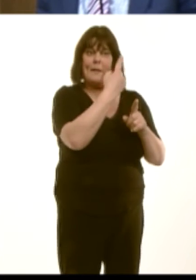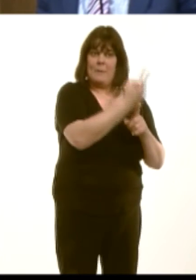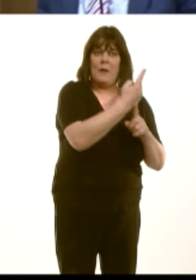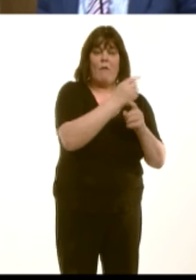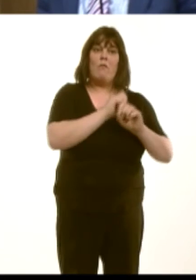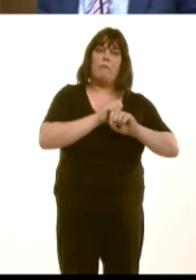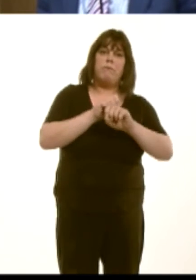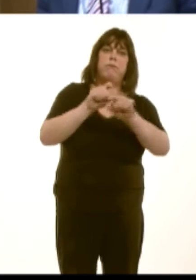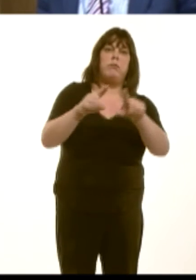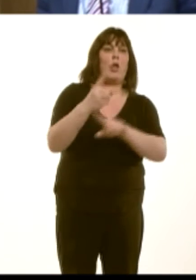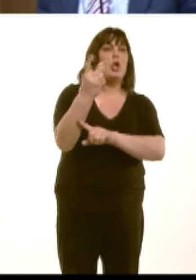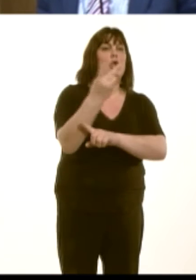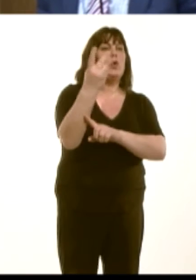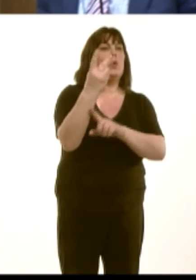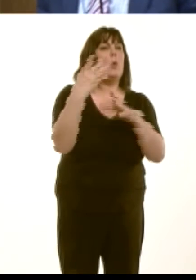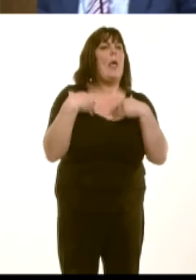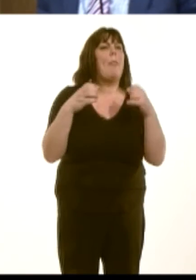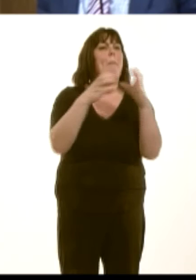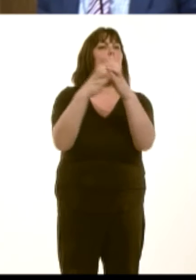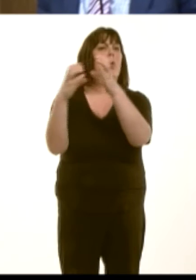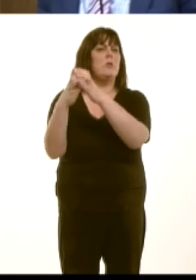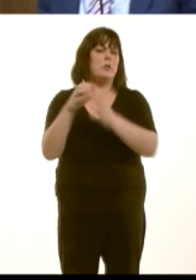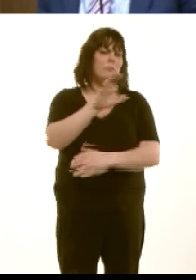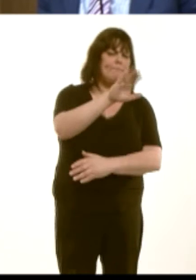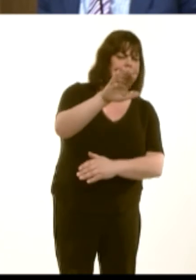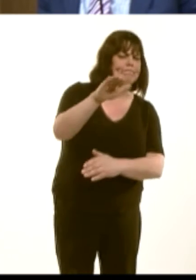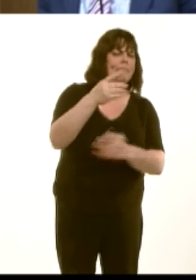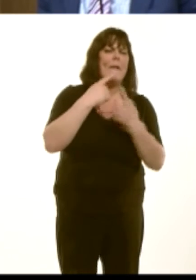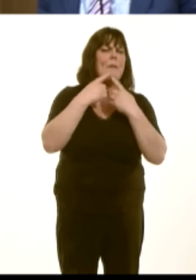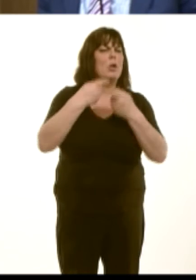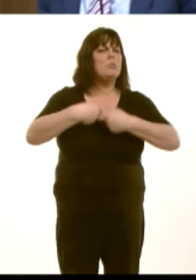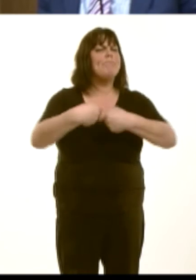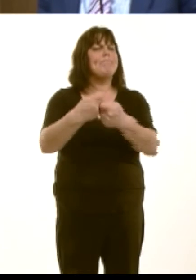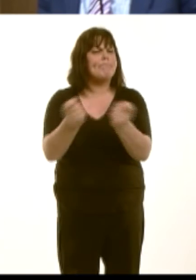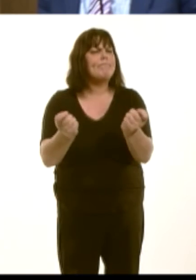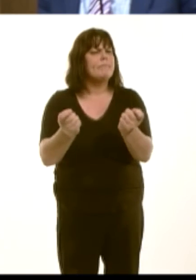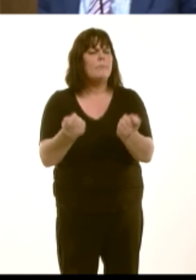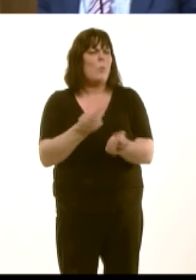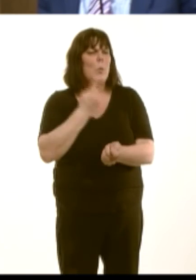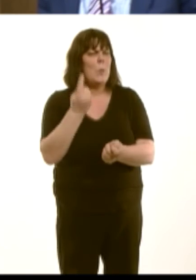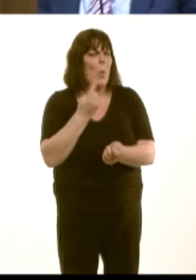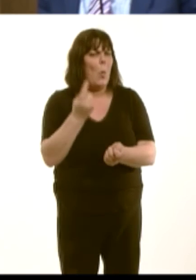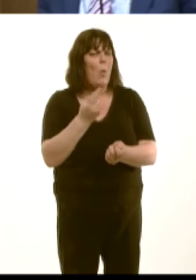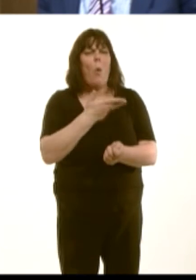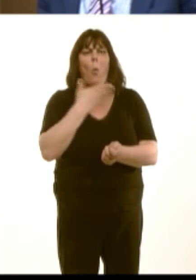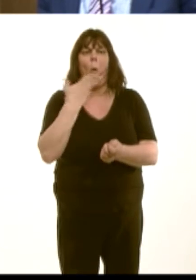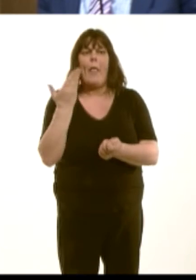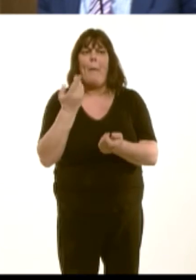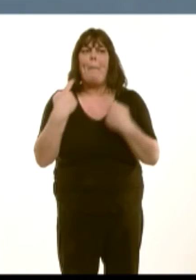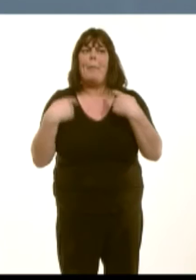to investigate whether any patient information has been shared with third parties without a patientís prior permission, and those responses are awaited.